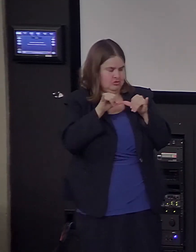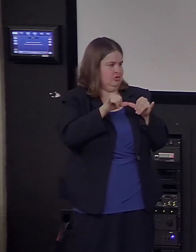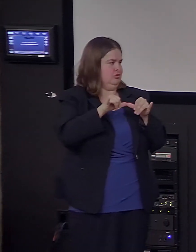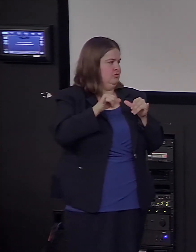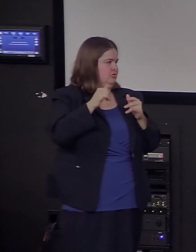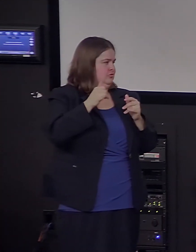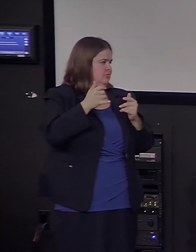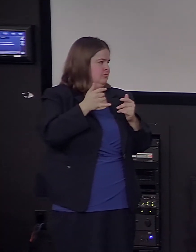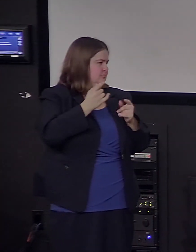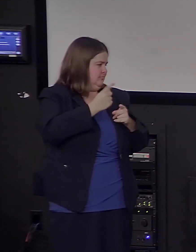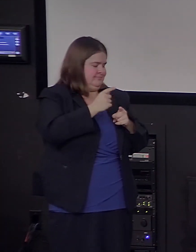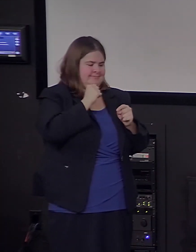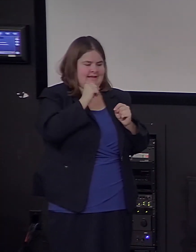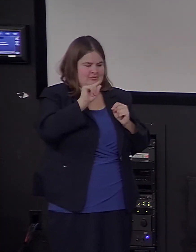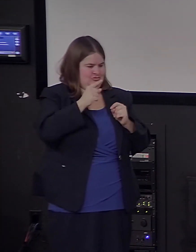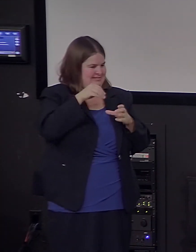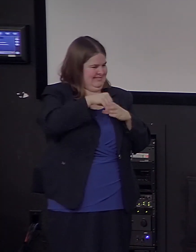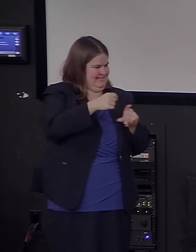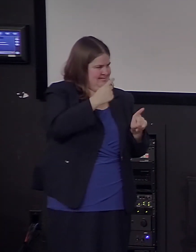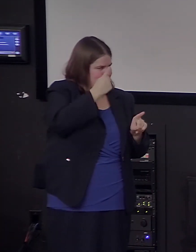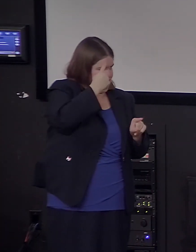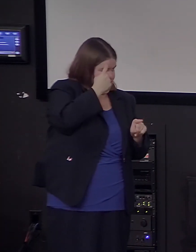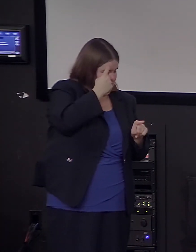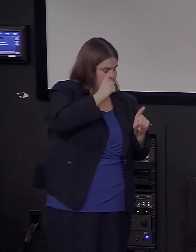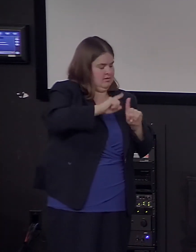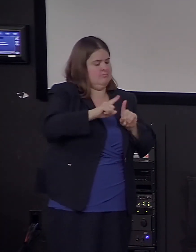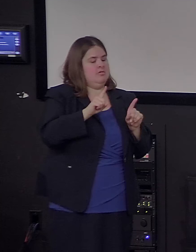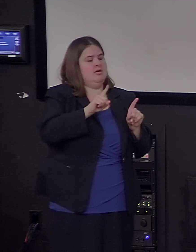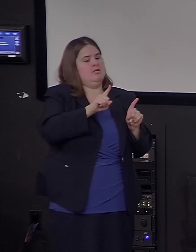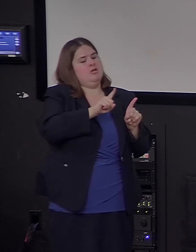Not only in the brain but also finer measurements